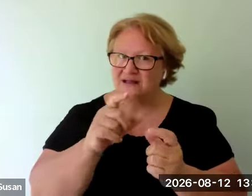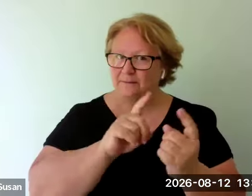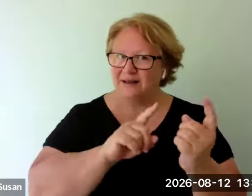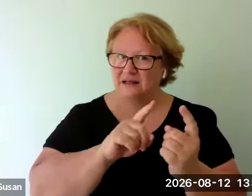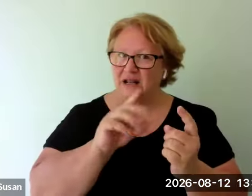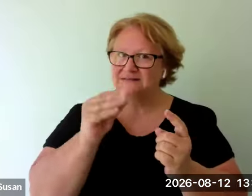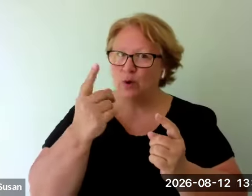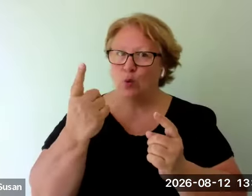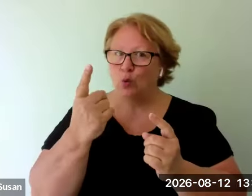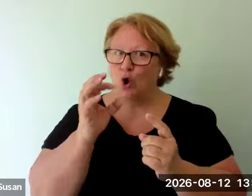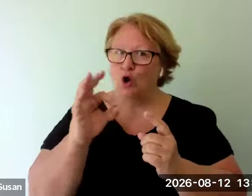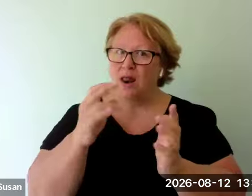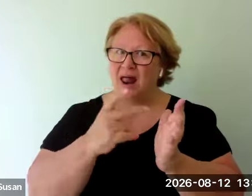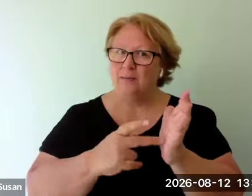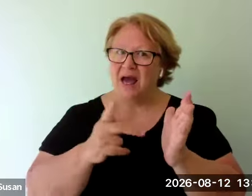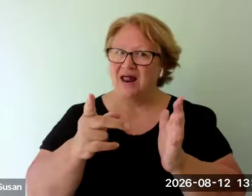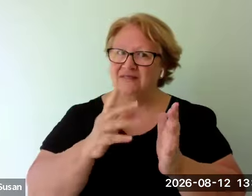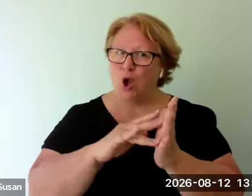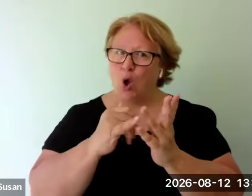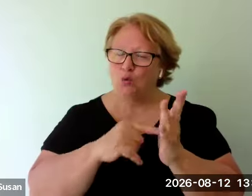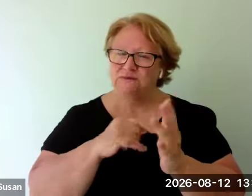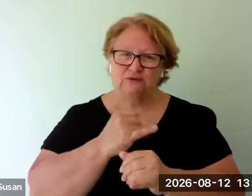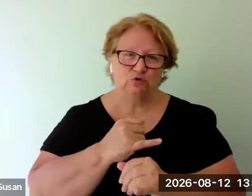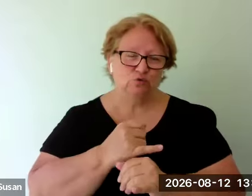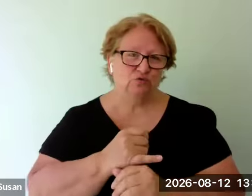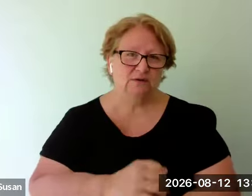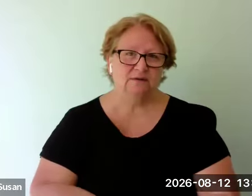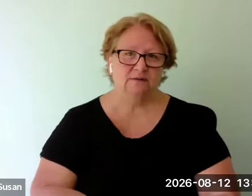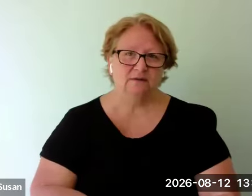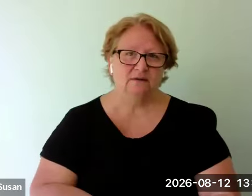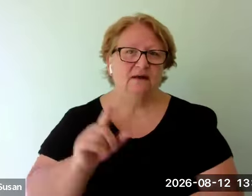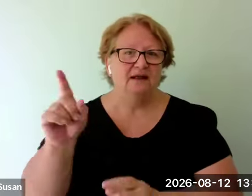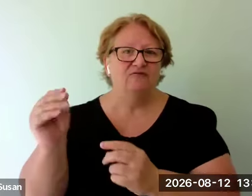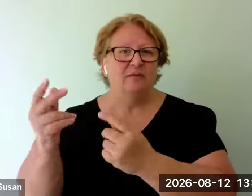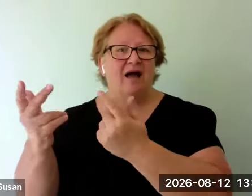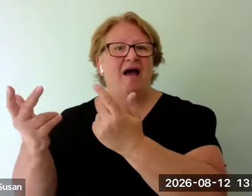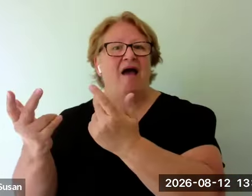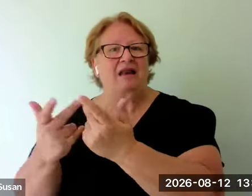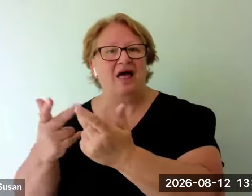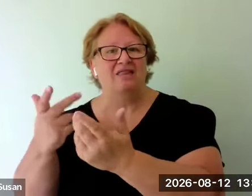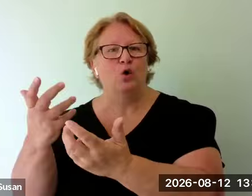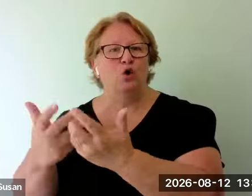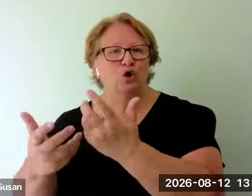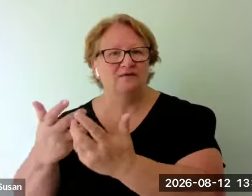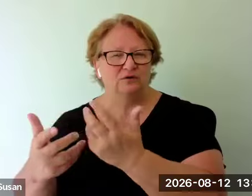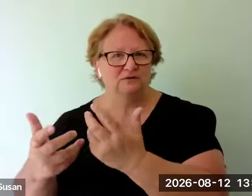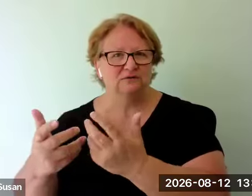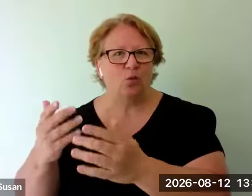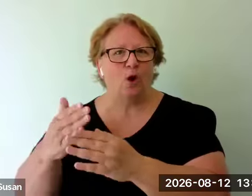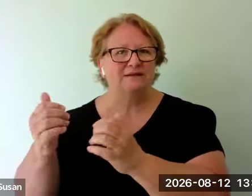and host institutions. So is it okay for the mentor and supervisor to be someone that is not within the host institution